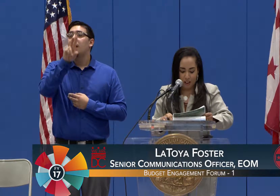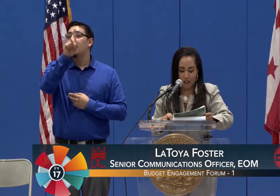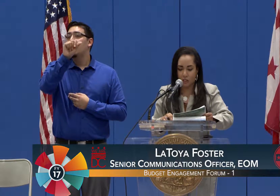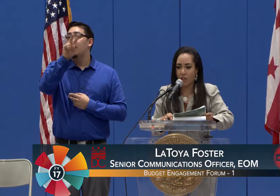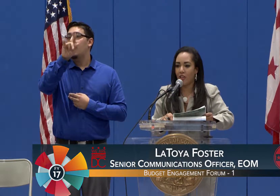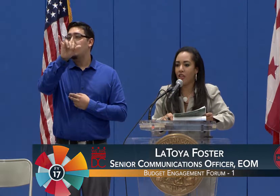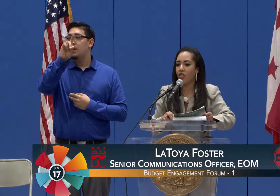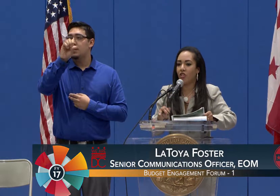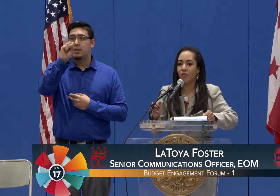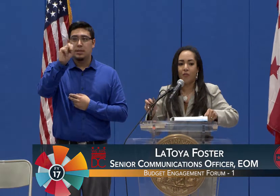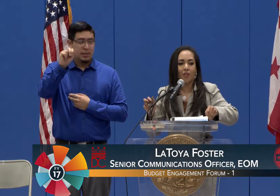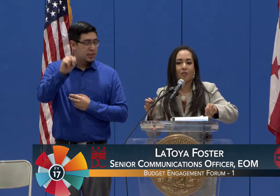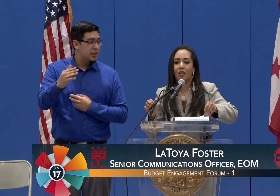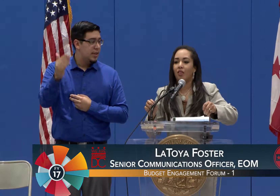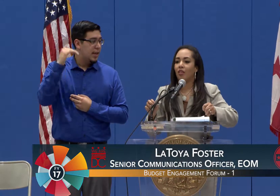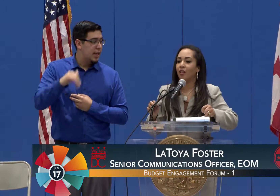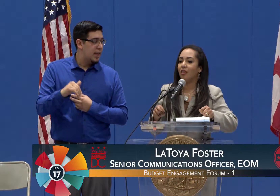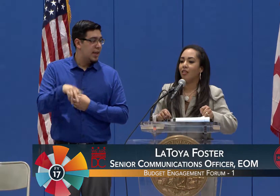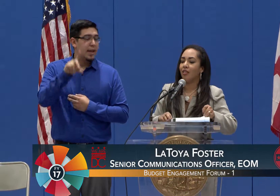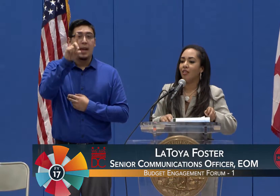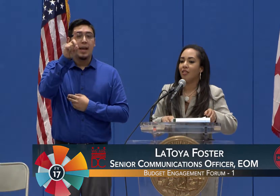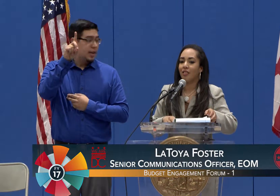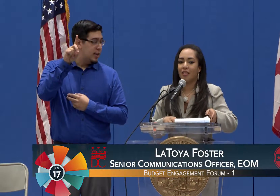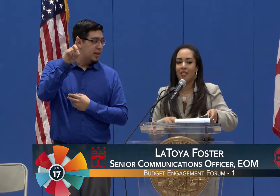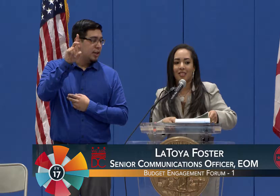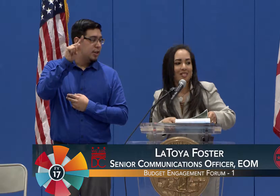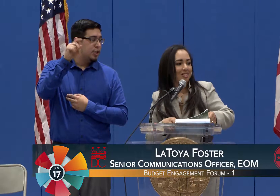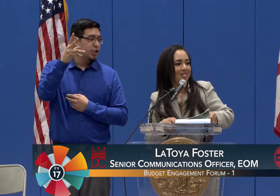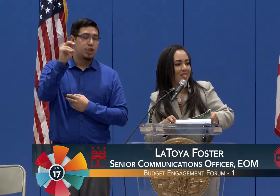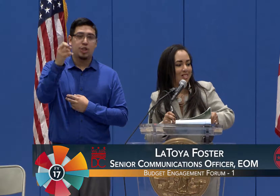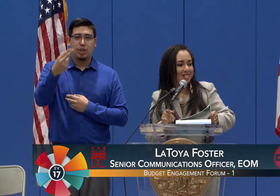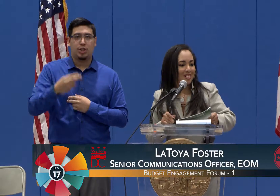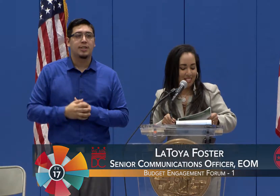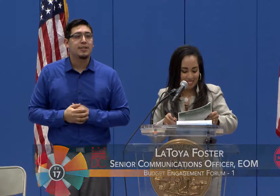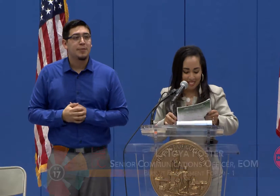DIRECTOR TURNAGE.